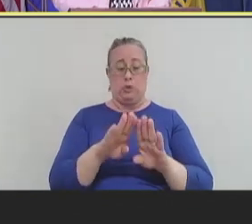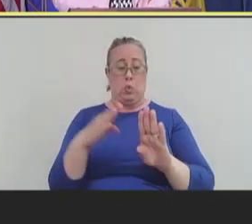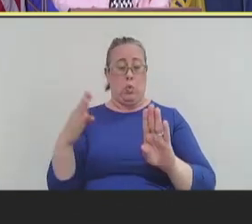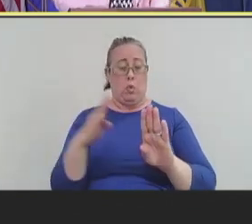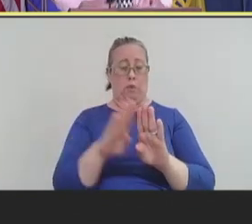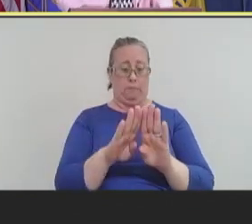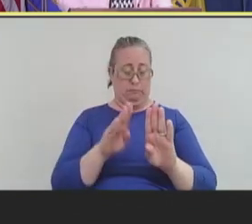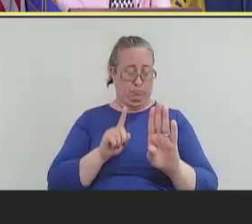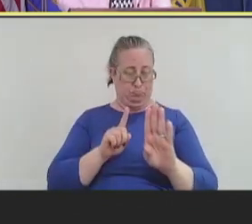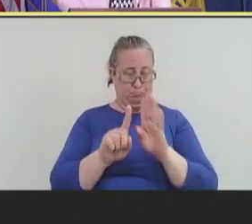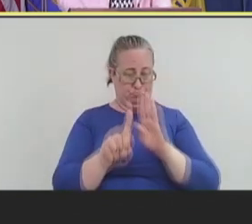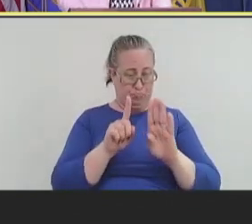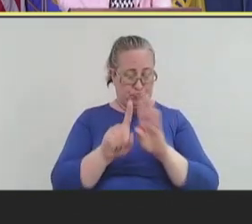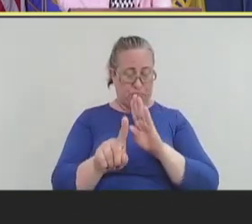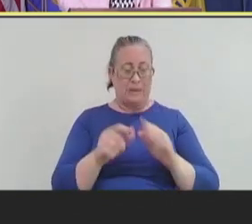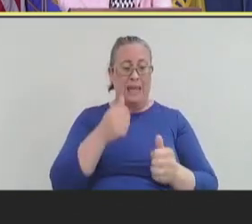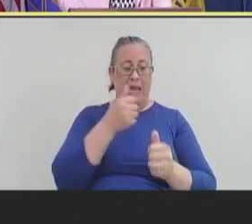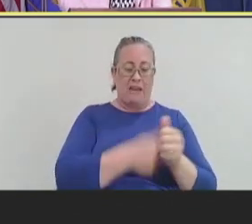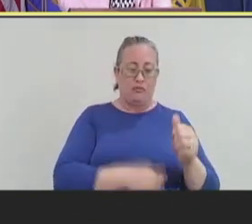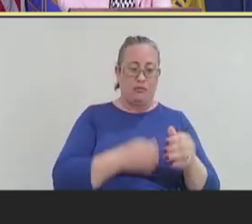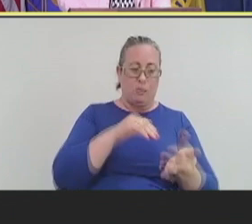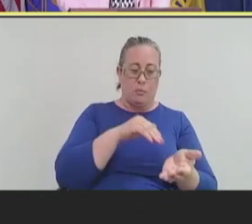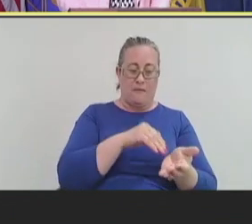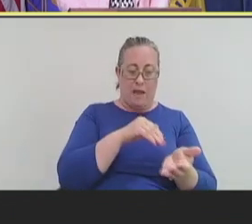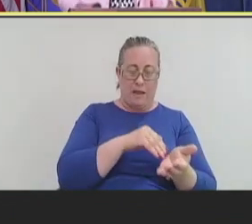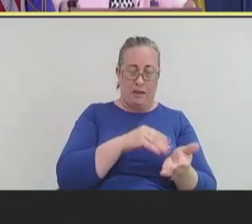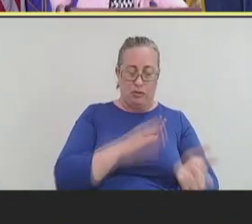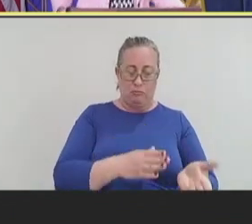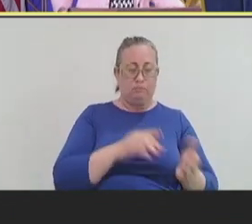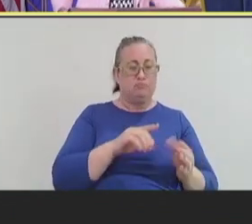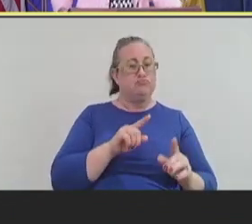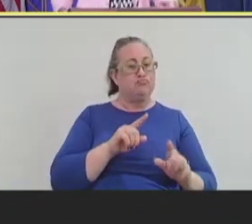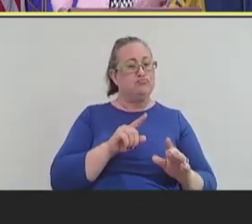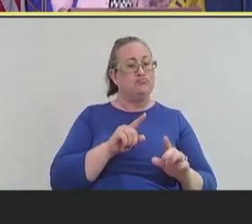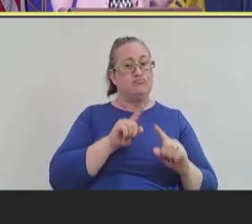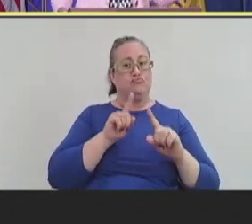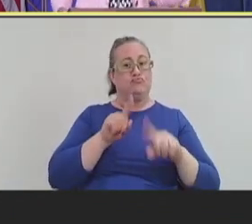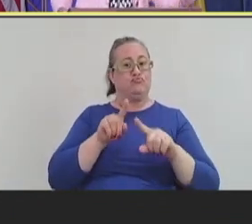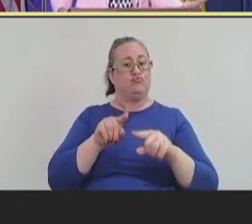and if every provider is coming to public health, they don't want to have to connect to